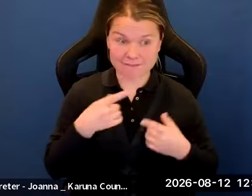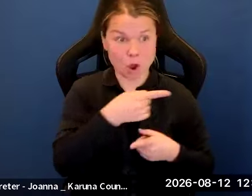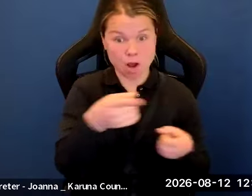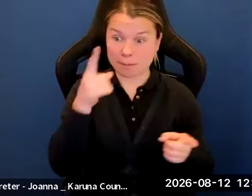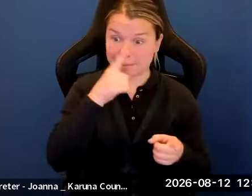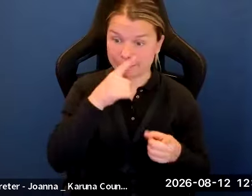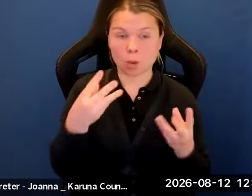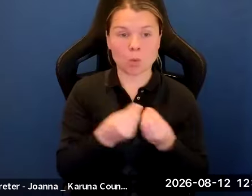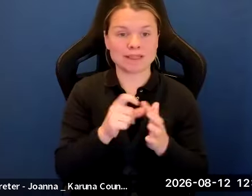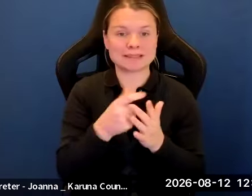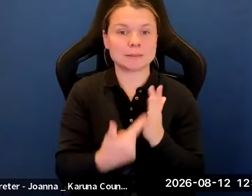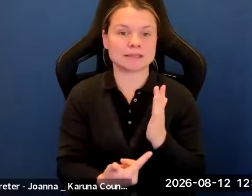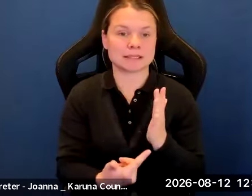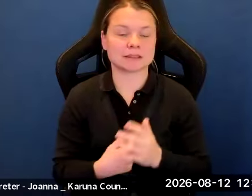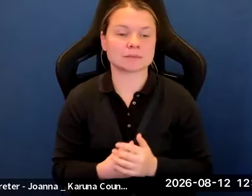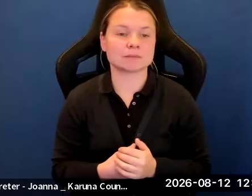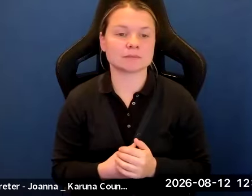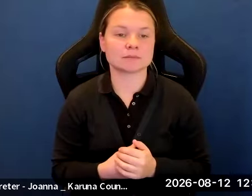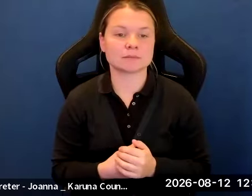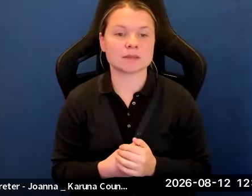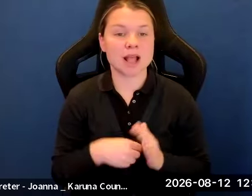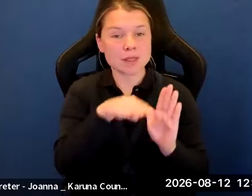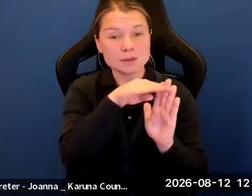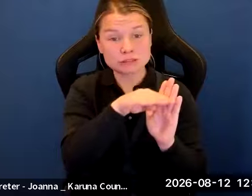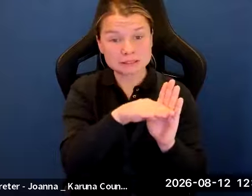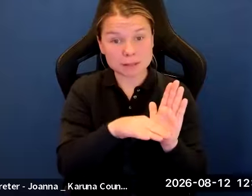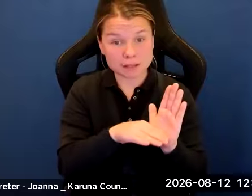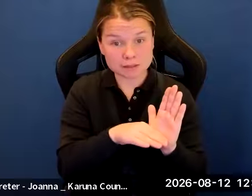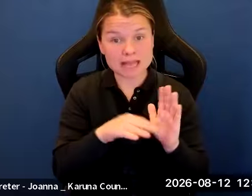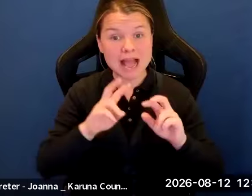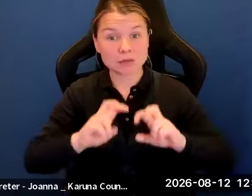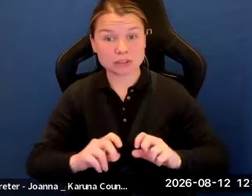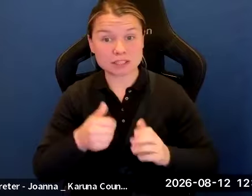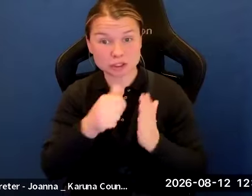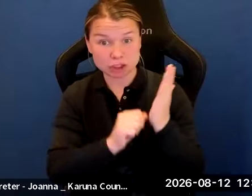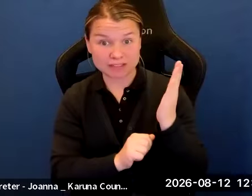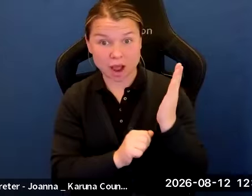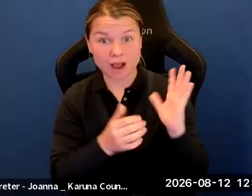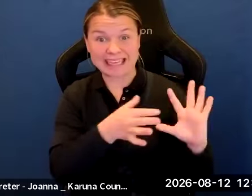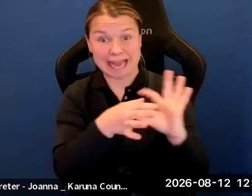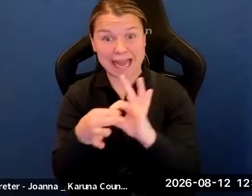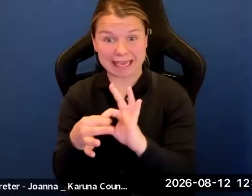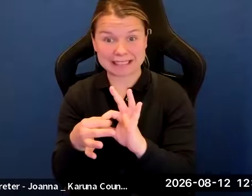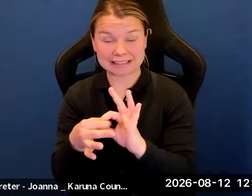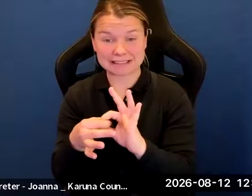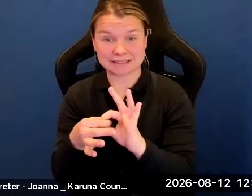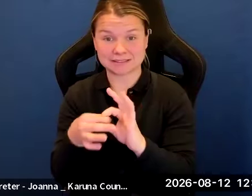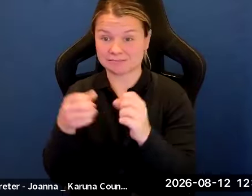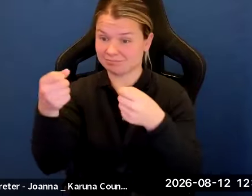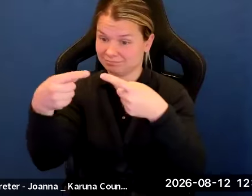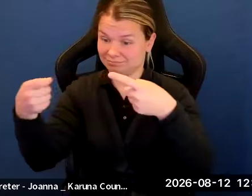Agenda. And so that is around contributing to improving the lives of people with disability. And so the